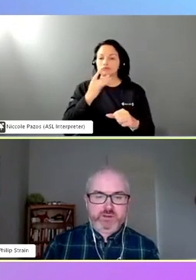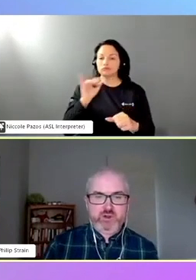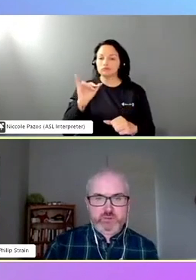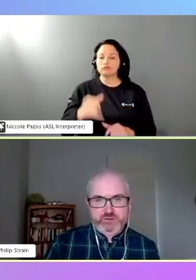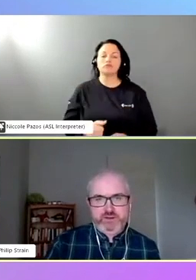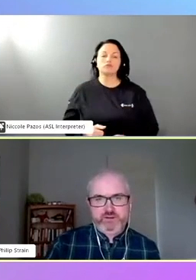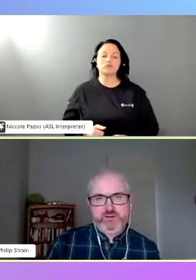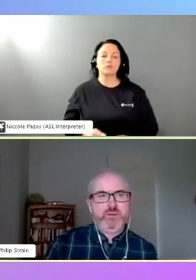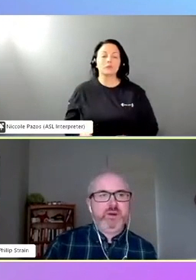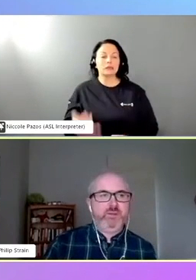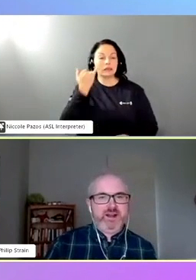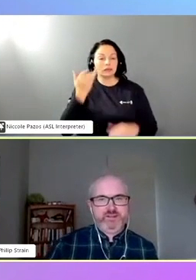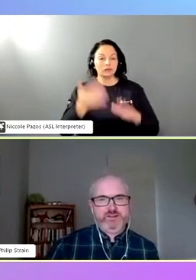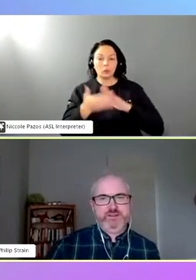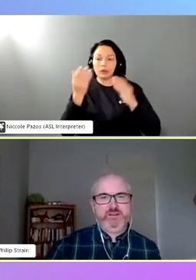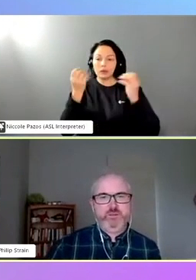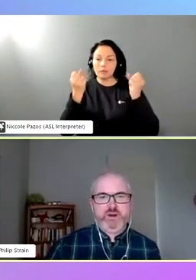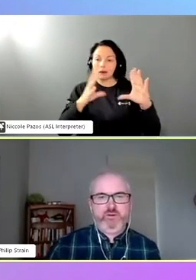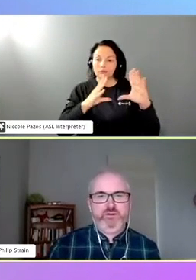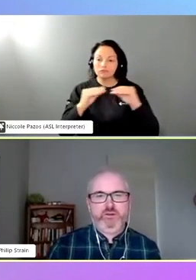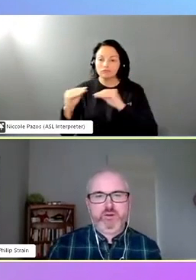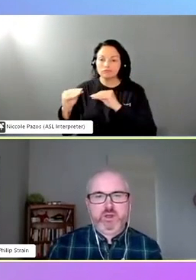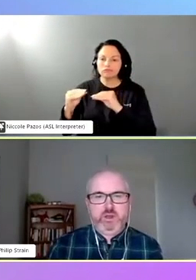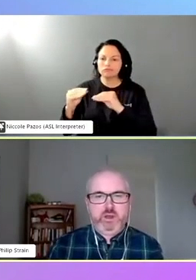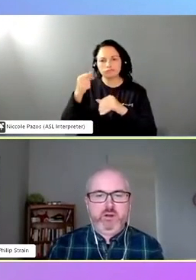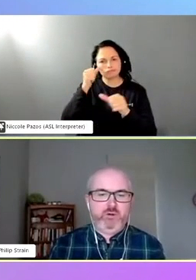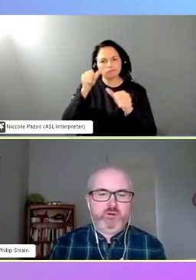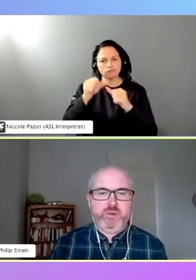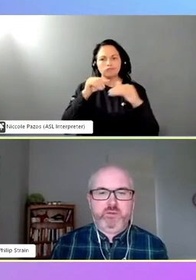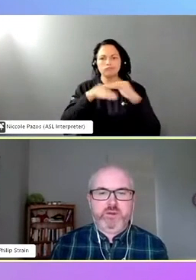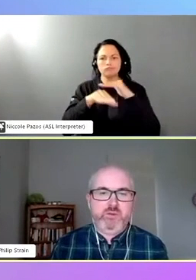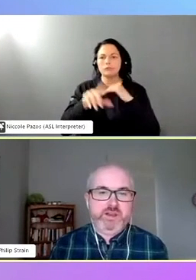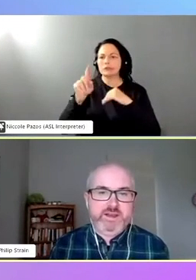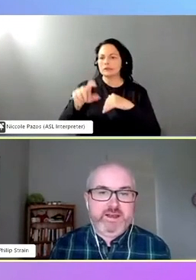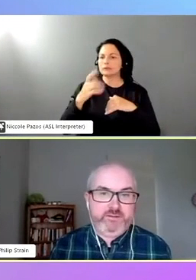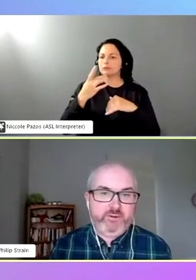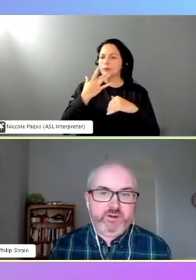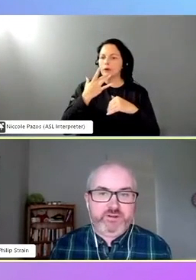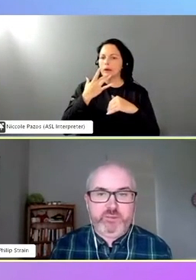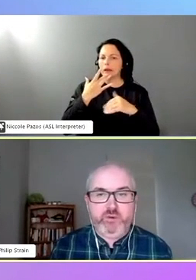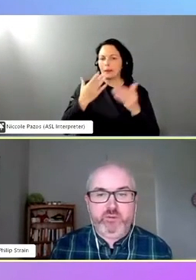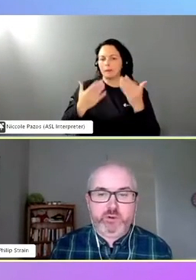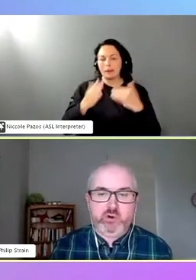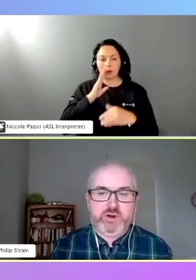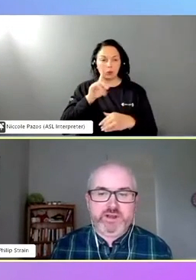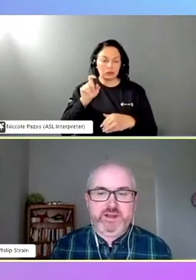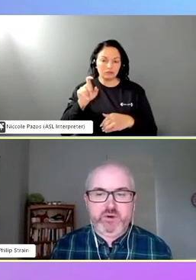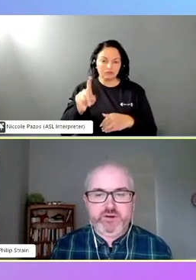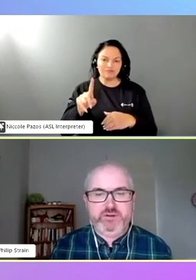the closest object on a specific direction. we spoke about hierarchical navigation before,